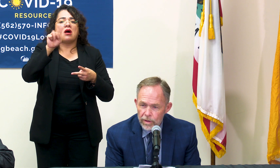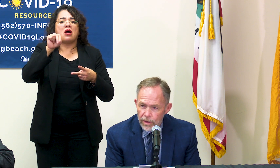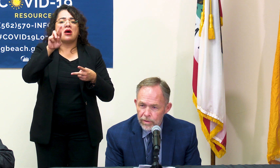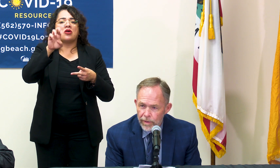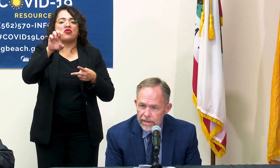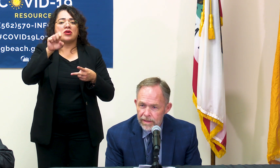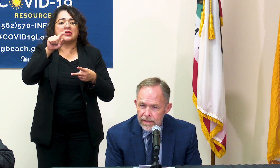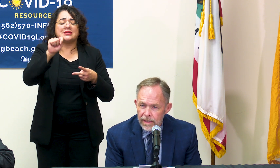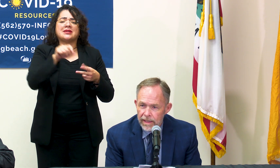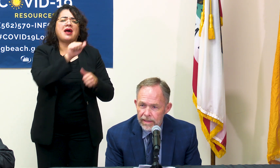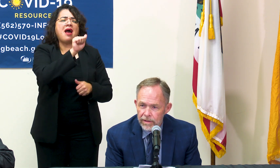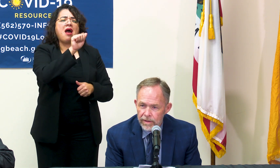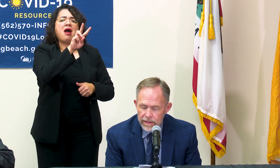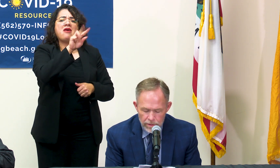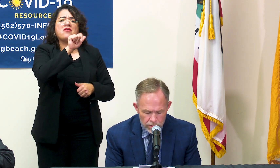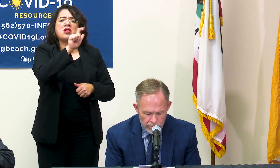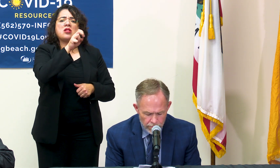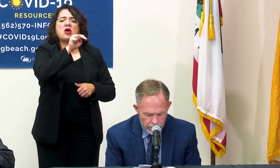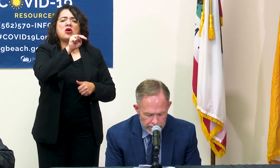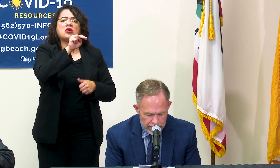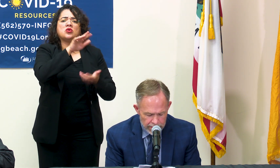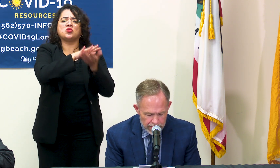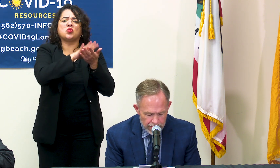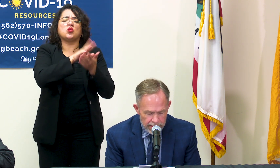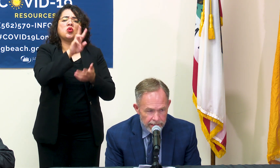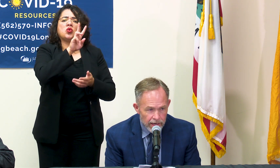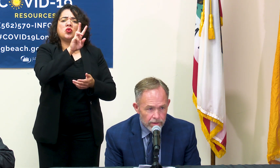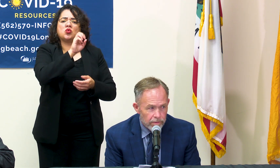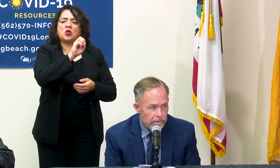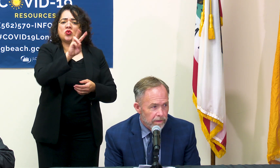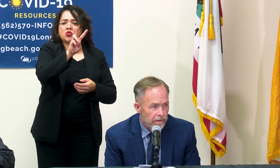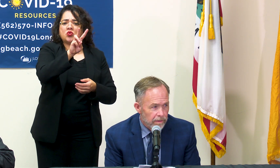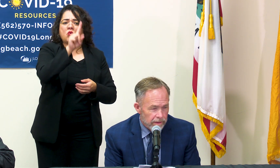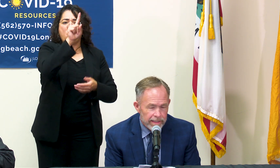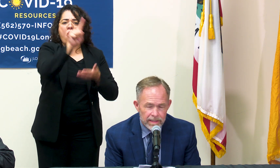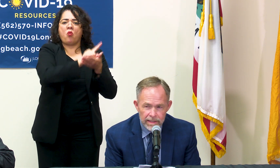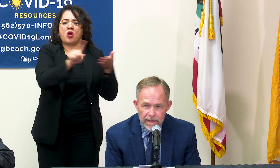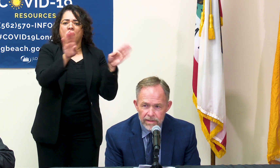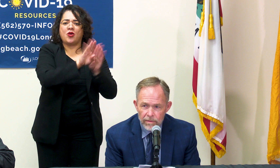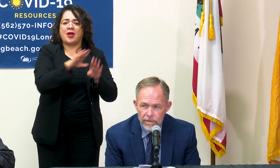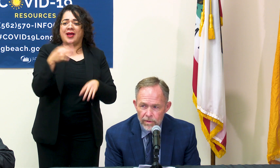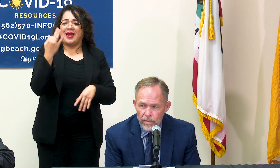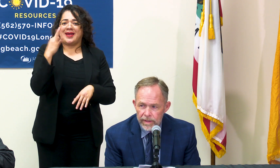closed once in 2002 for a week and now 19 days with COVID-19.